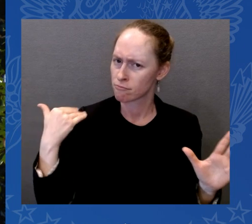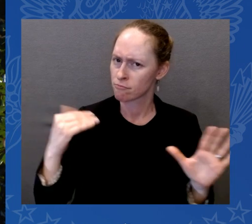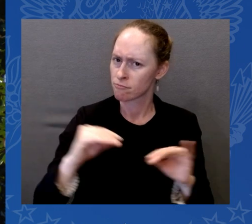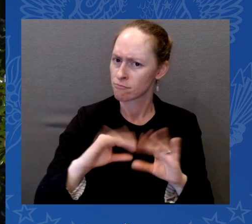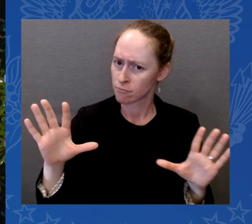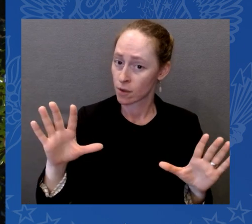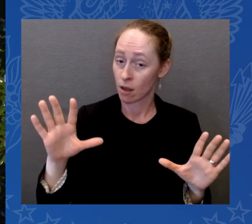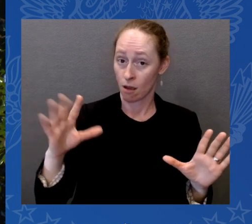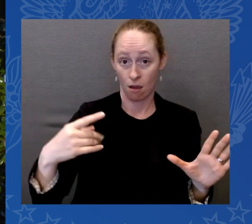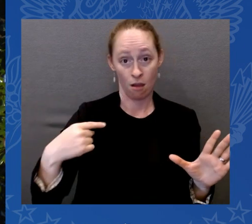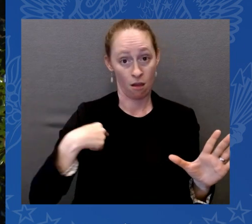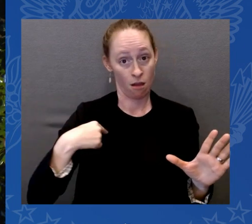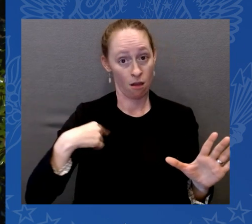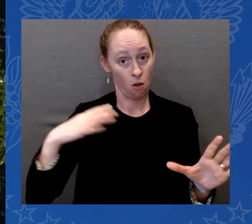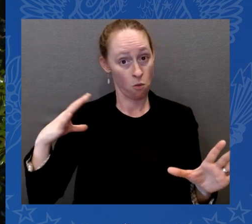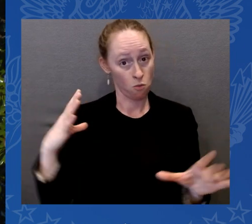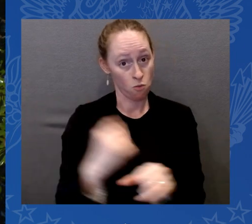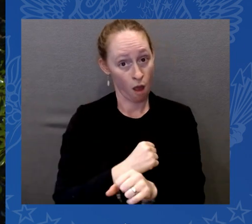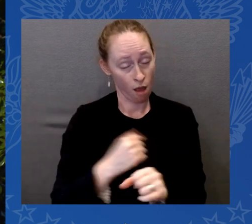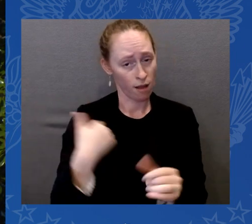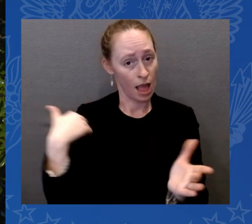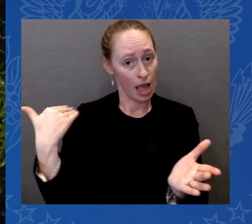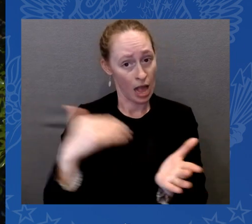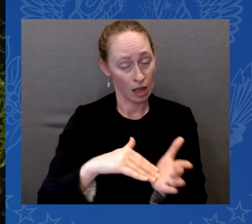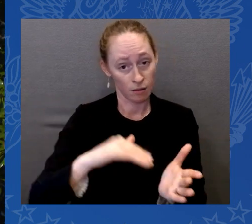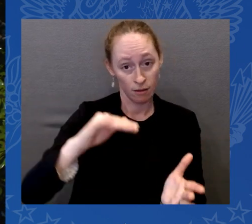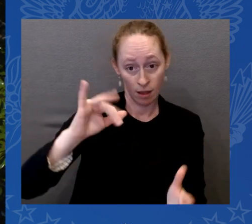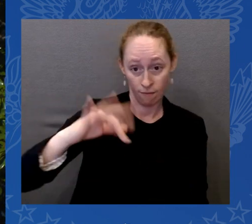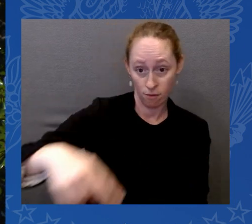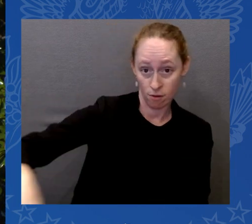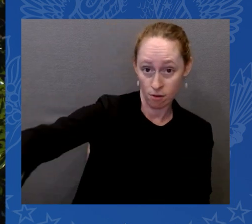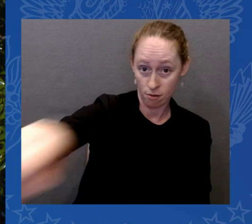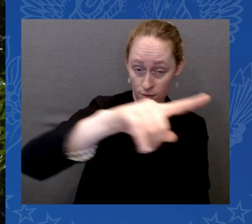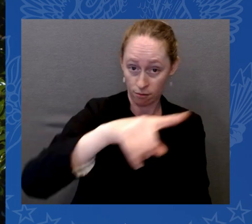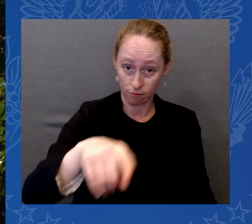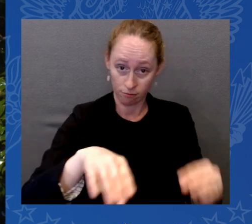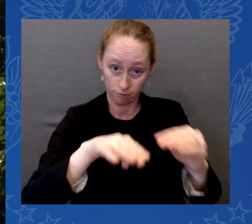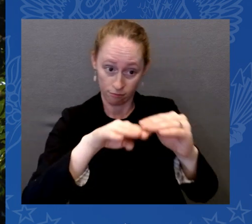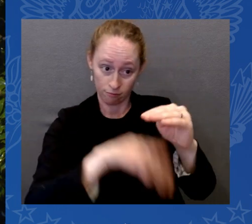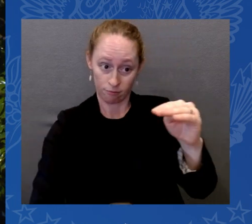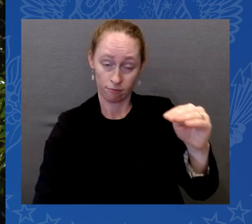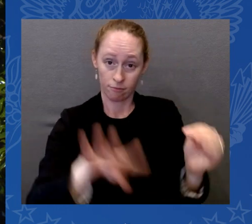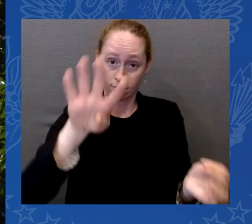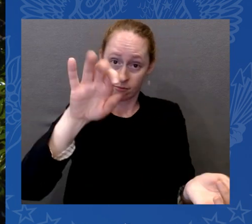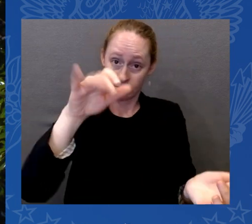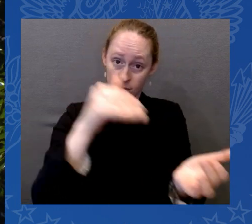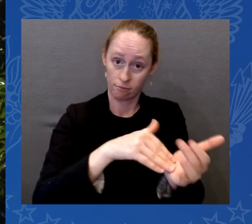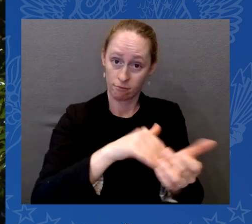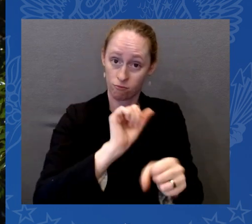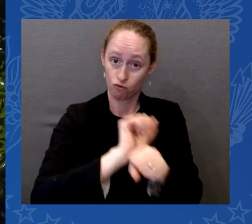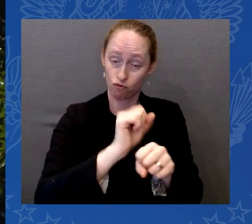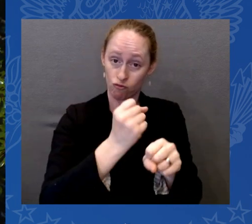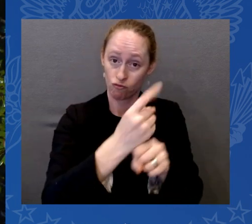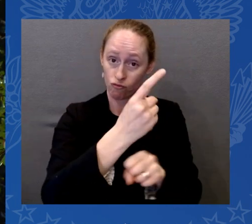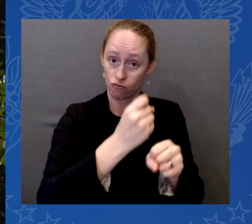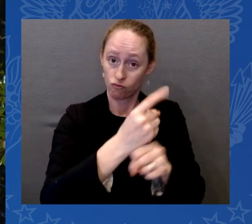no one earning less than $400,000 a year in America will pay a single penny more in federal taxes